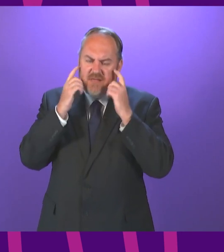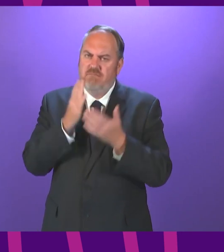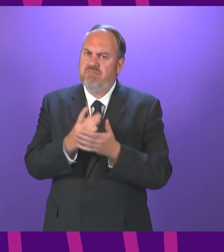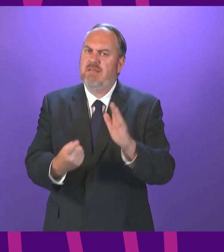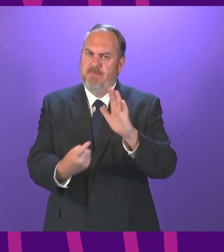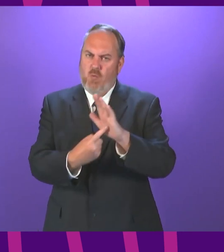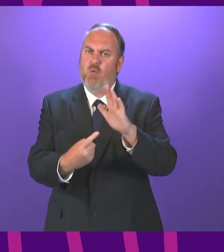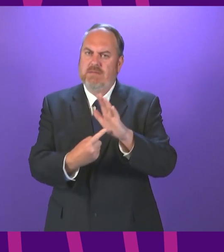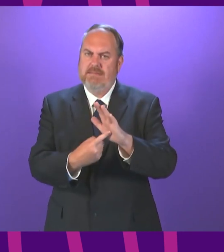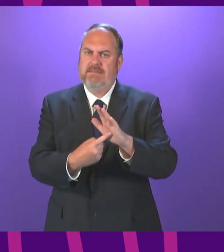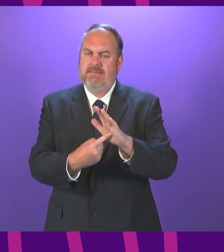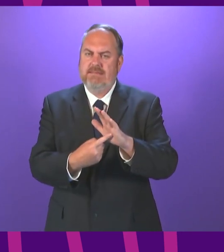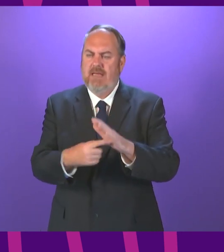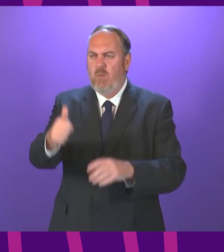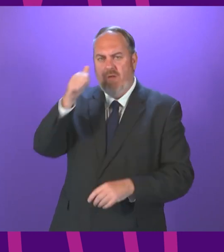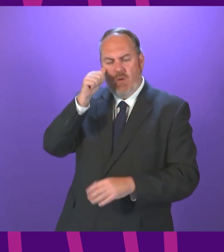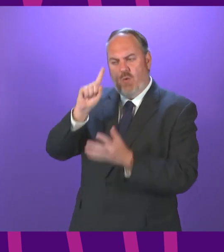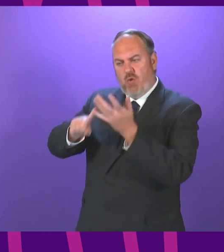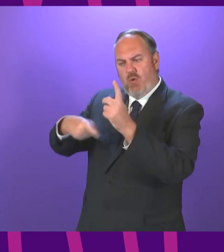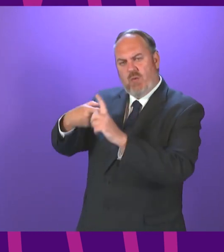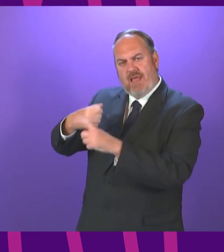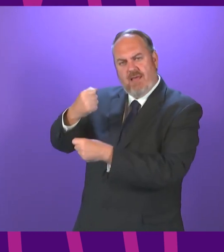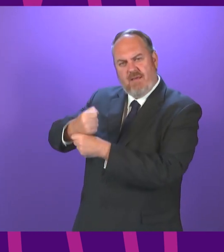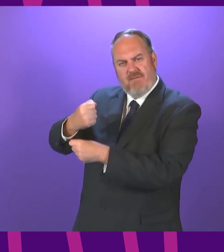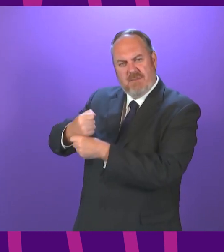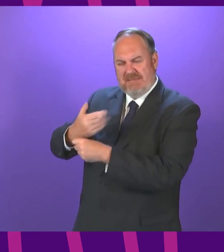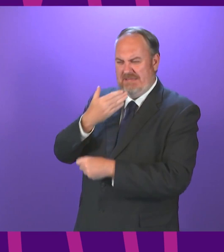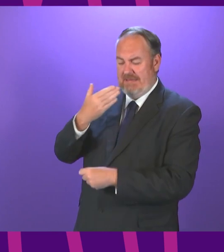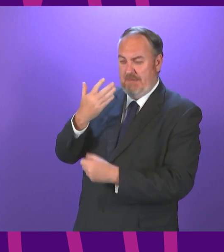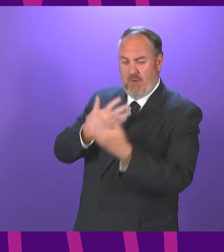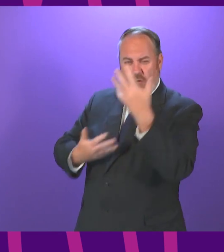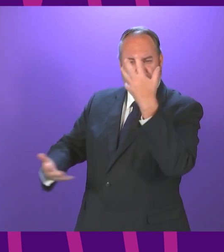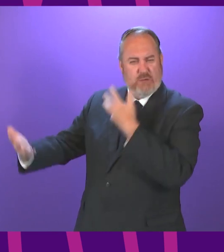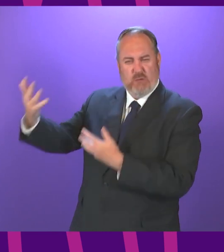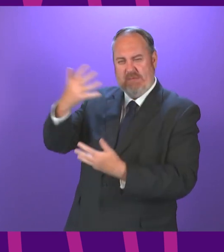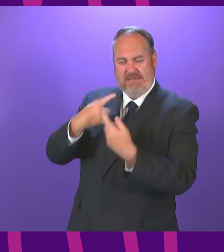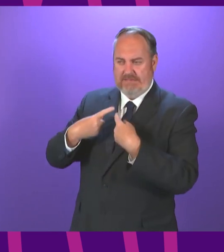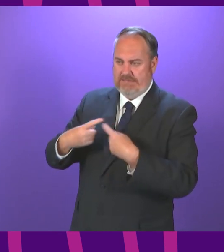Taking into account the UK Government’s confusing and mixed messaging over the past